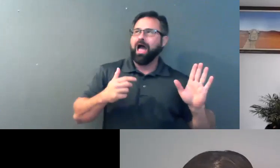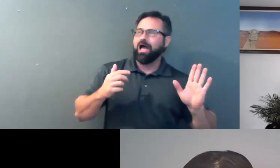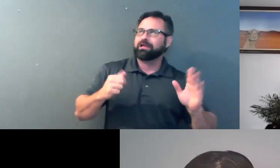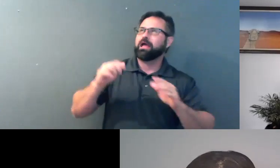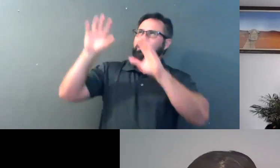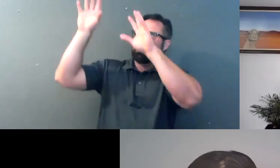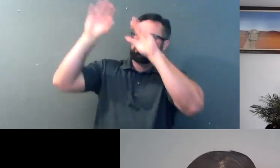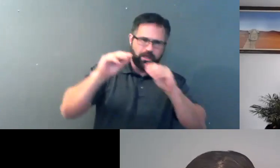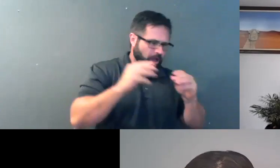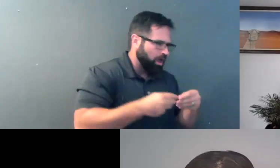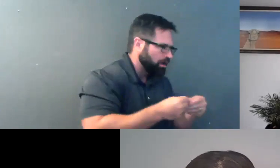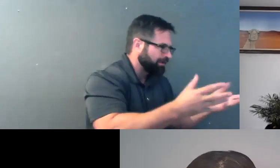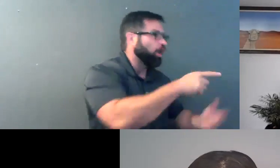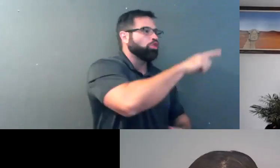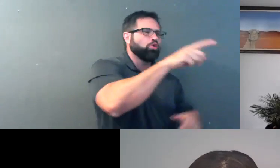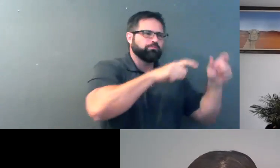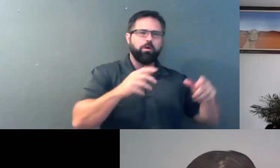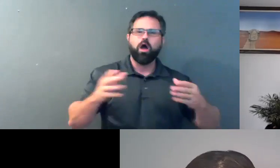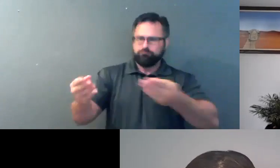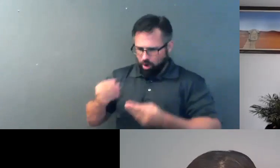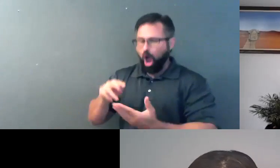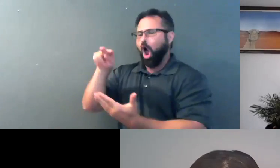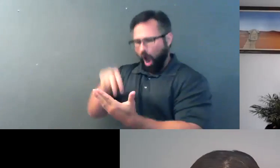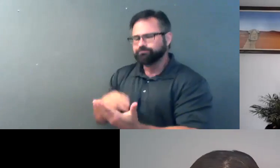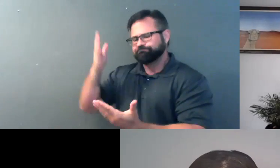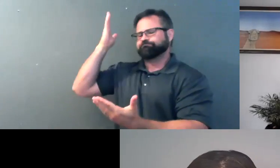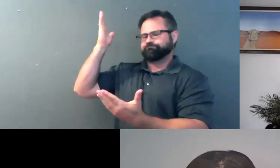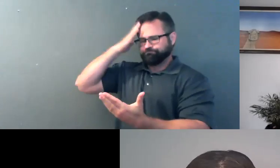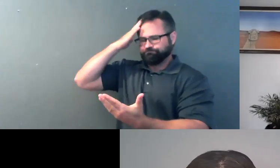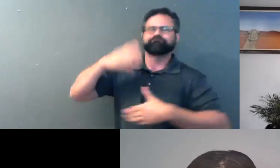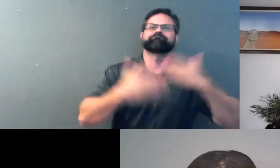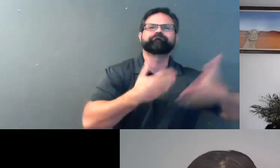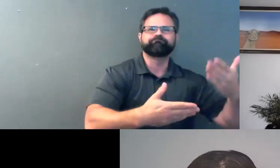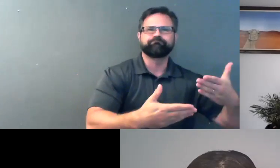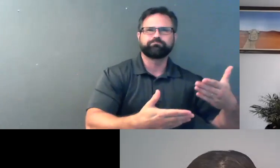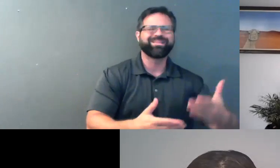where they perhaps don't have the time to to go through the full guidelines in detail so for